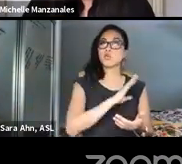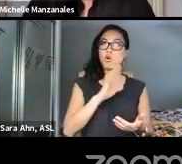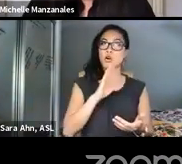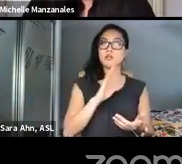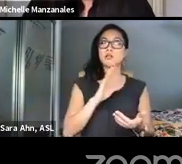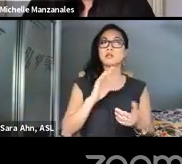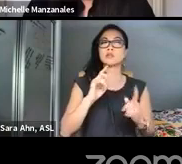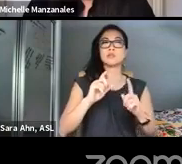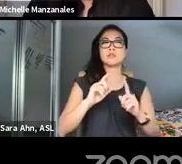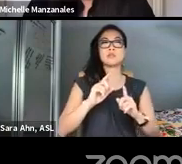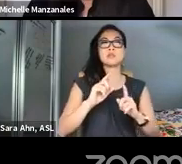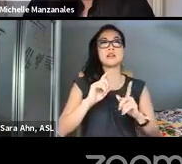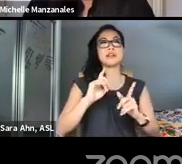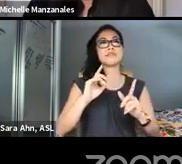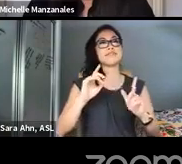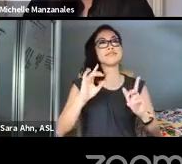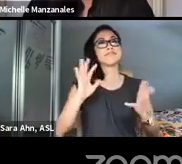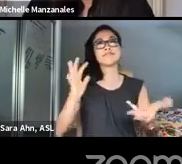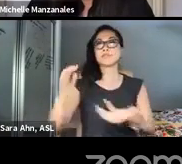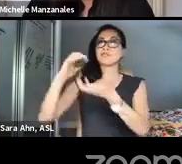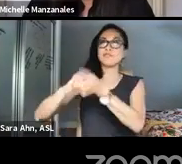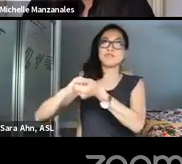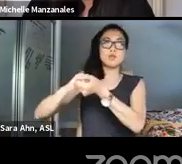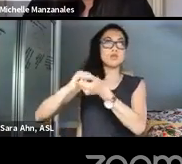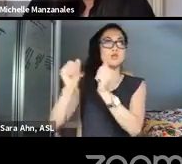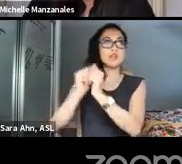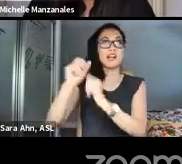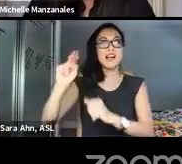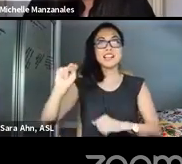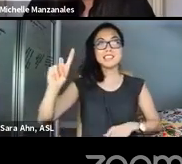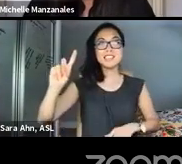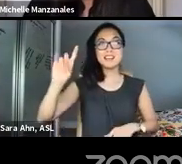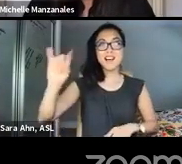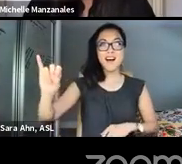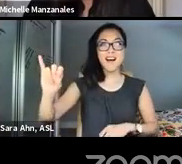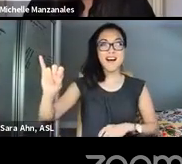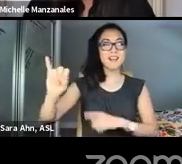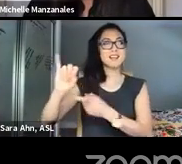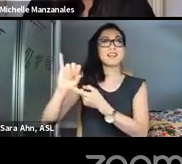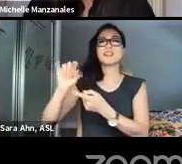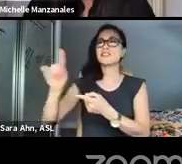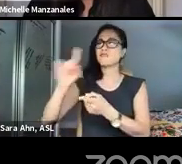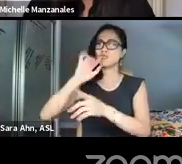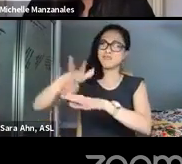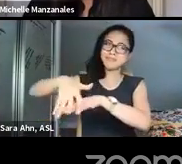companies that have their own educational practices and also work often in collaboration